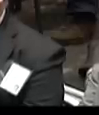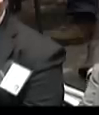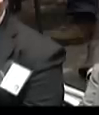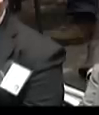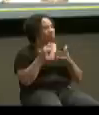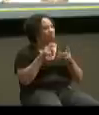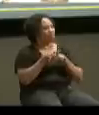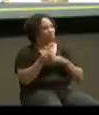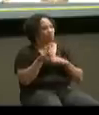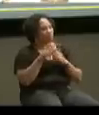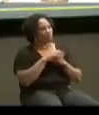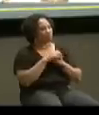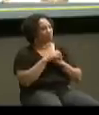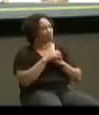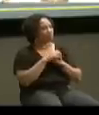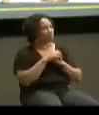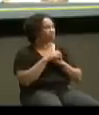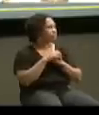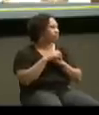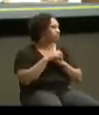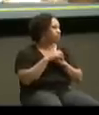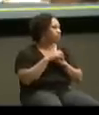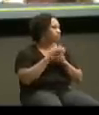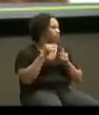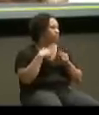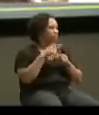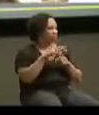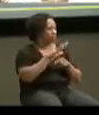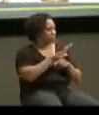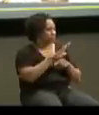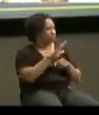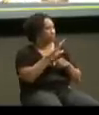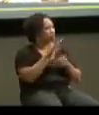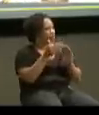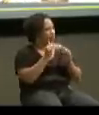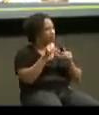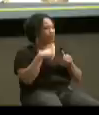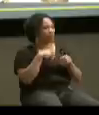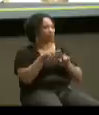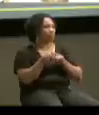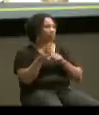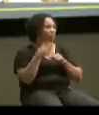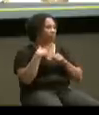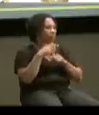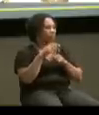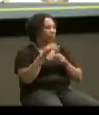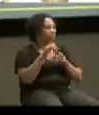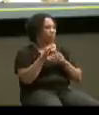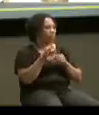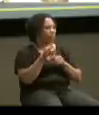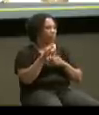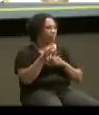THANKS FOR MENTIONING THAT. WE HAD SOME OF YOUR COLLEAGUES FROM YOUR COMMUNITY FROM